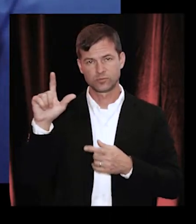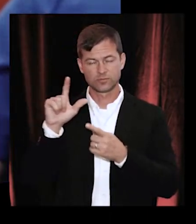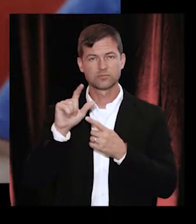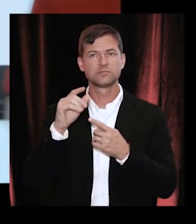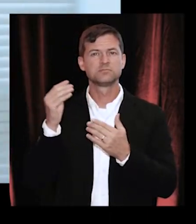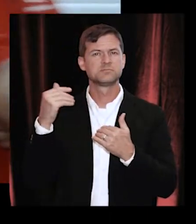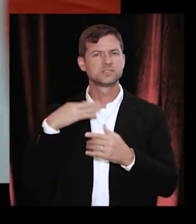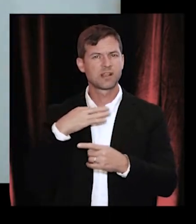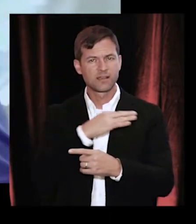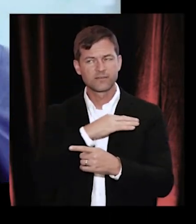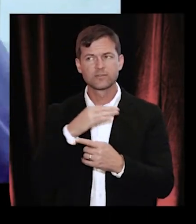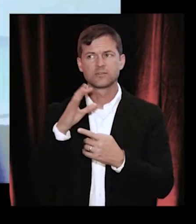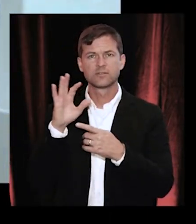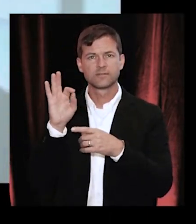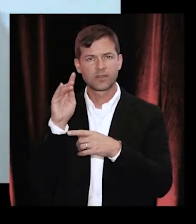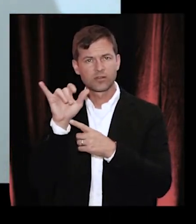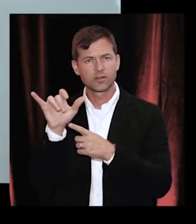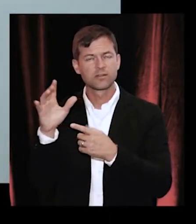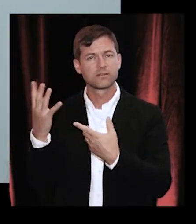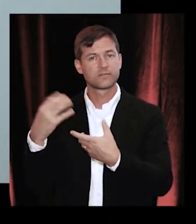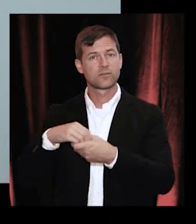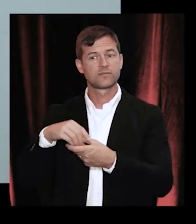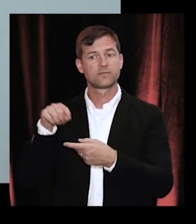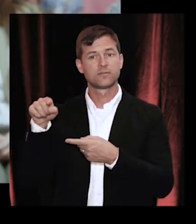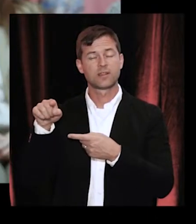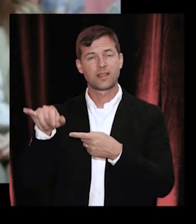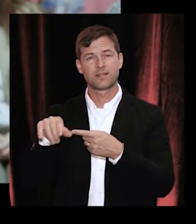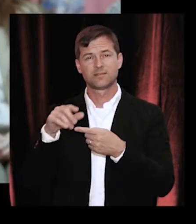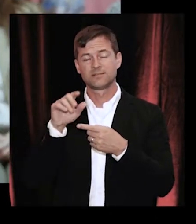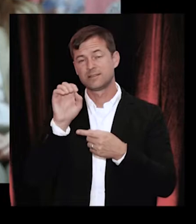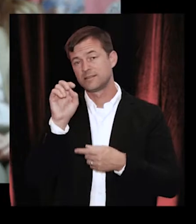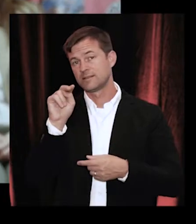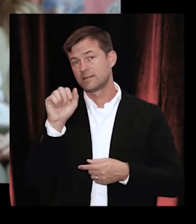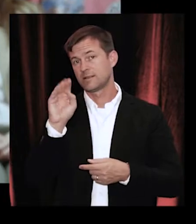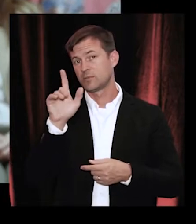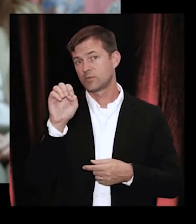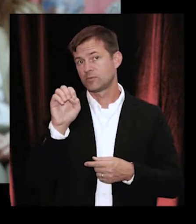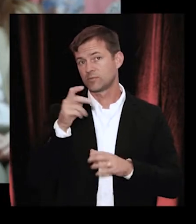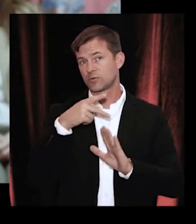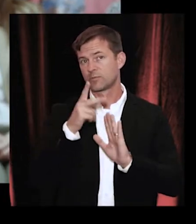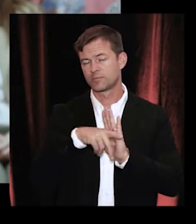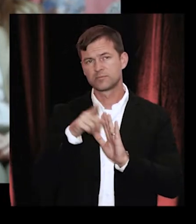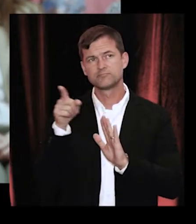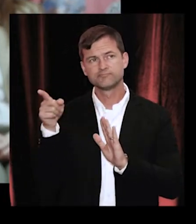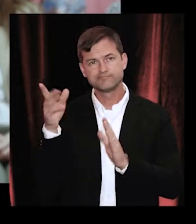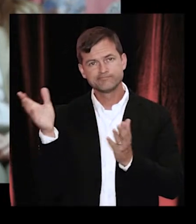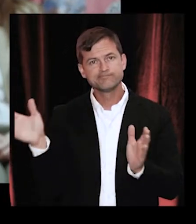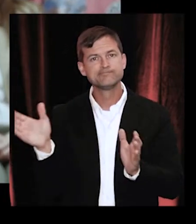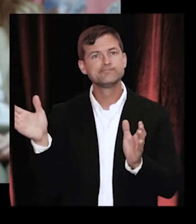members involved in the University Enable Program continue to enrich our learning